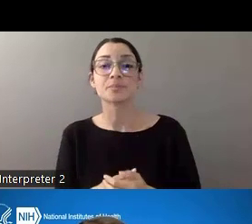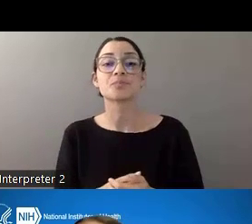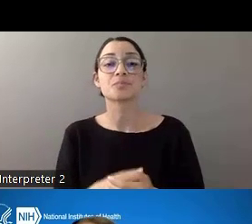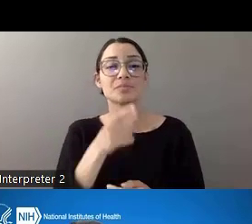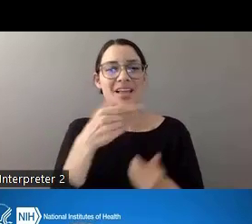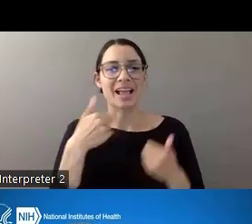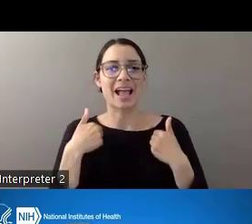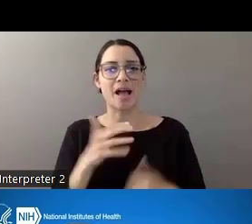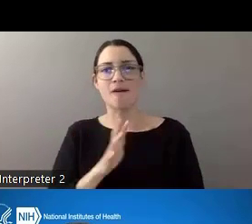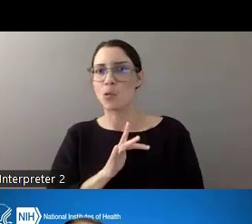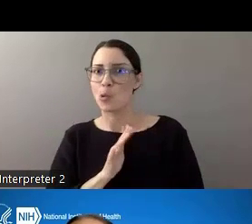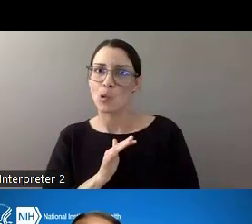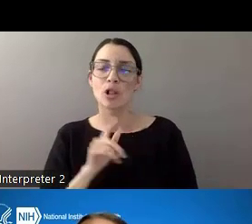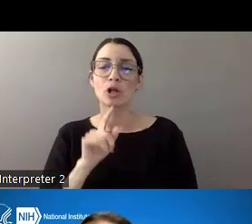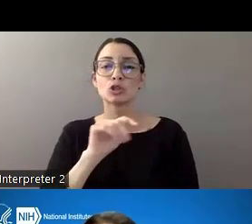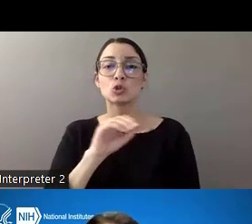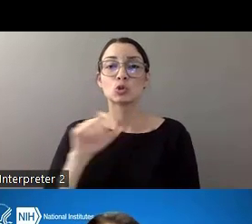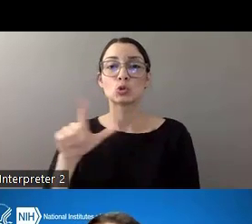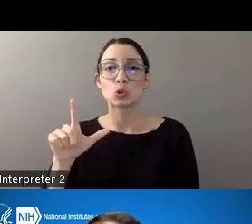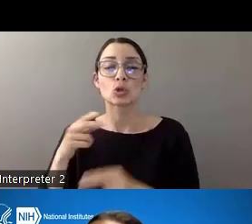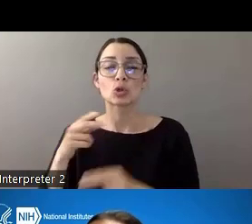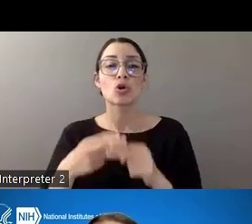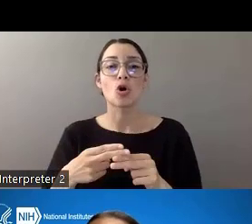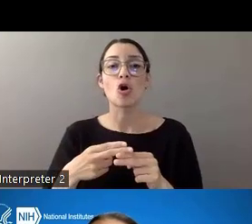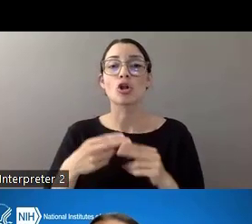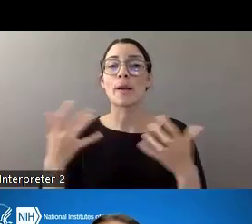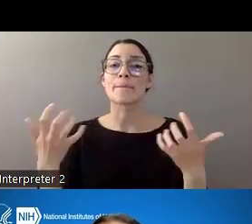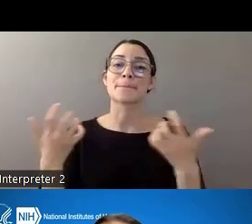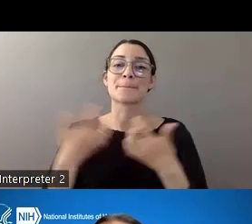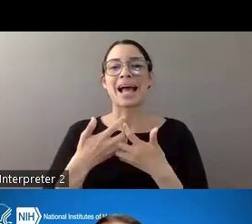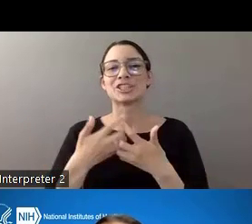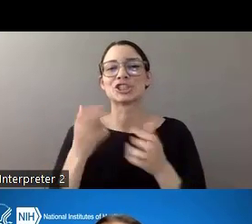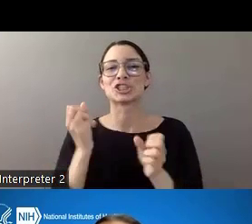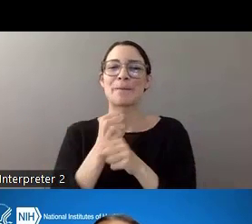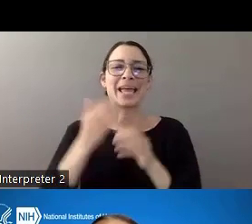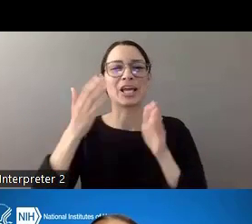that NIH has called Matchmaker. You paste your text into Matchmaker.